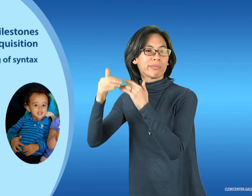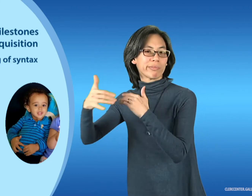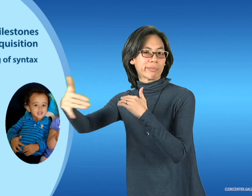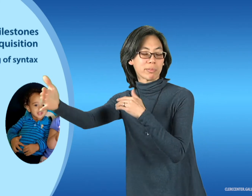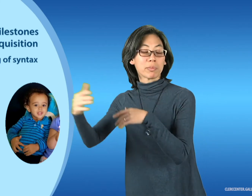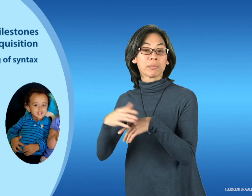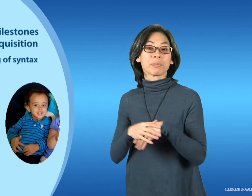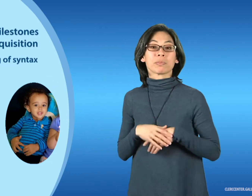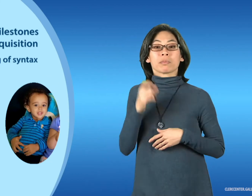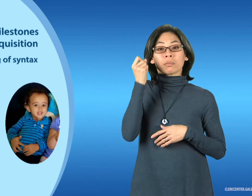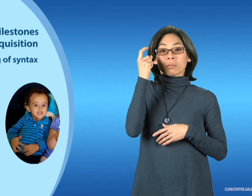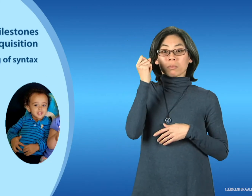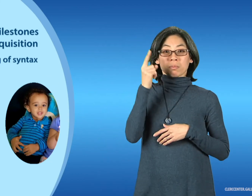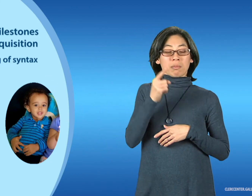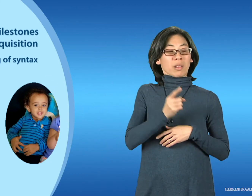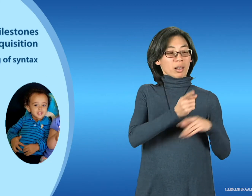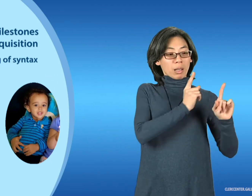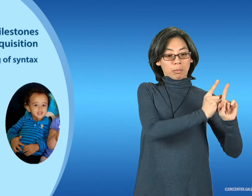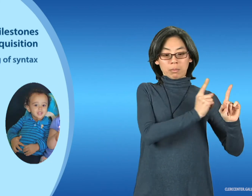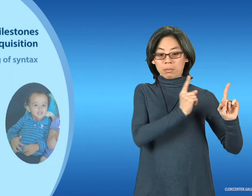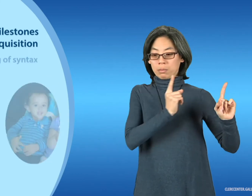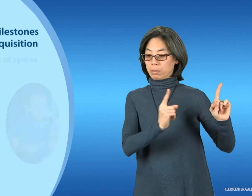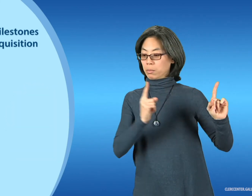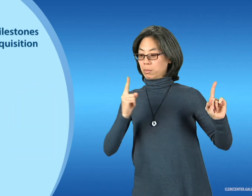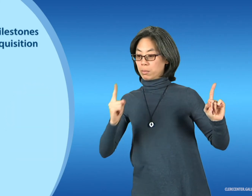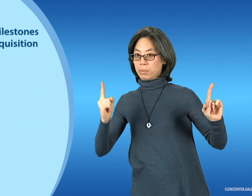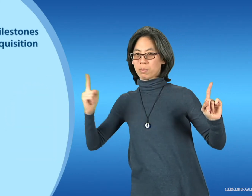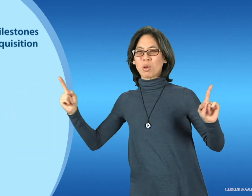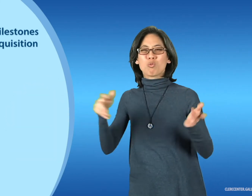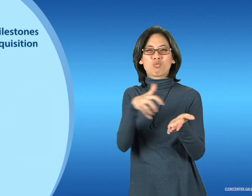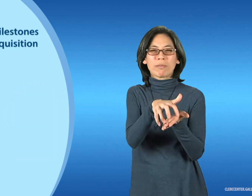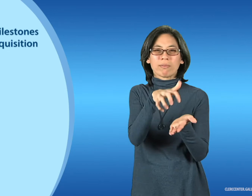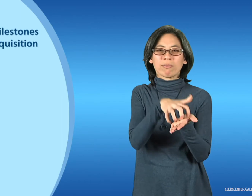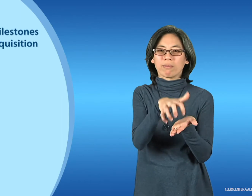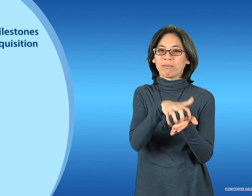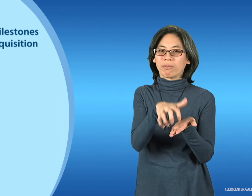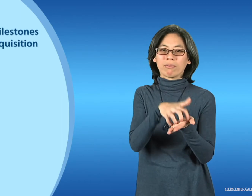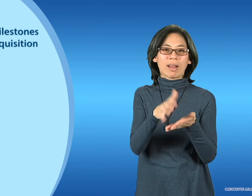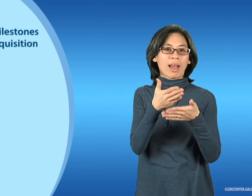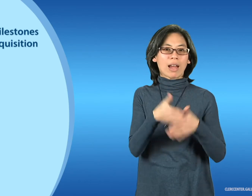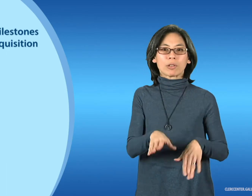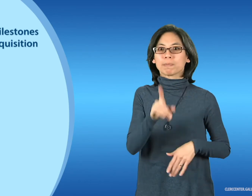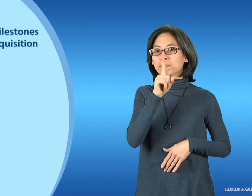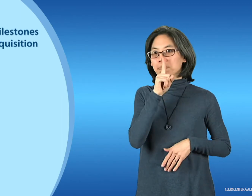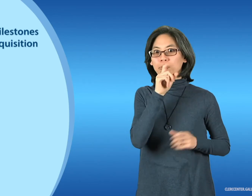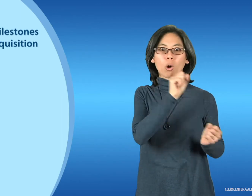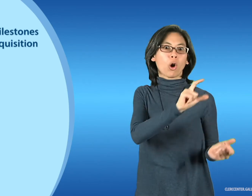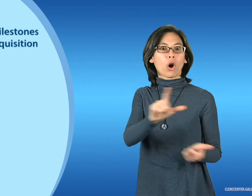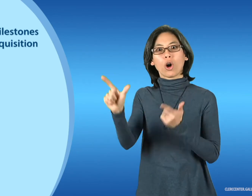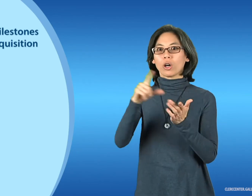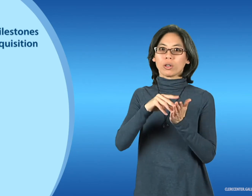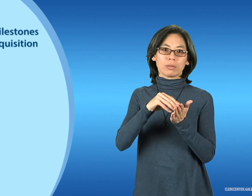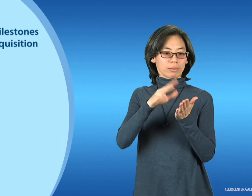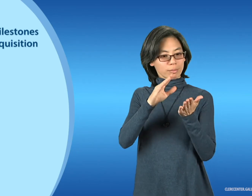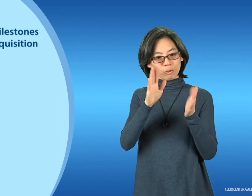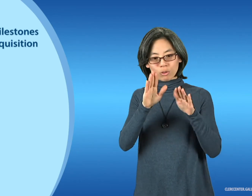which is more complex. Those milestones, very, very rough milestones, are averages, so we're not saying